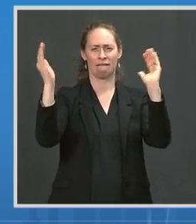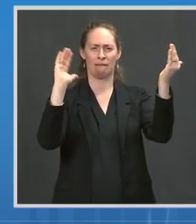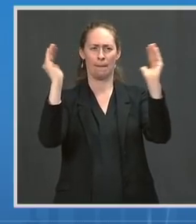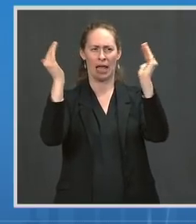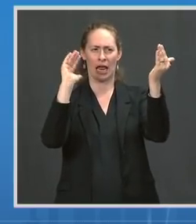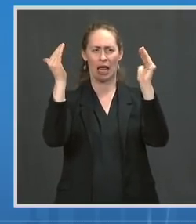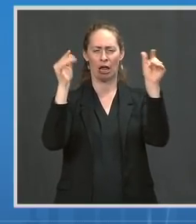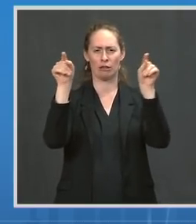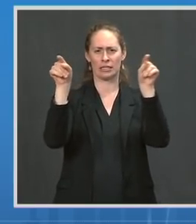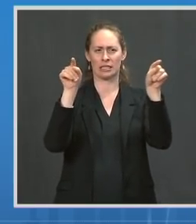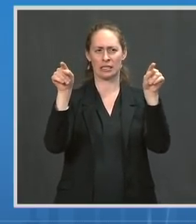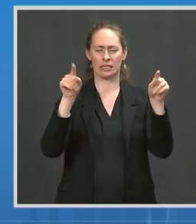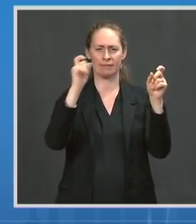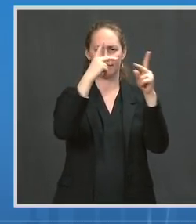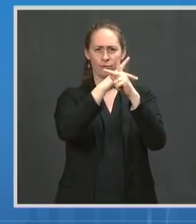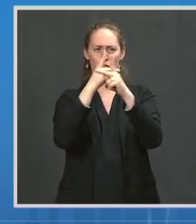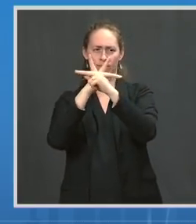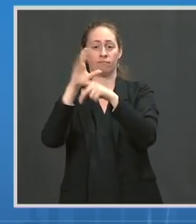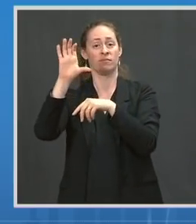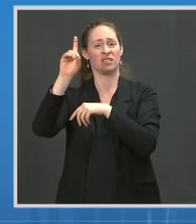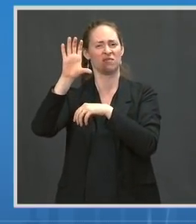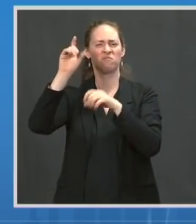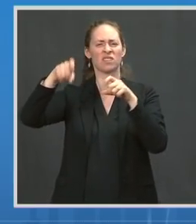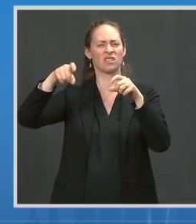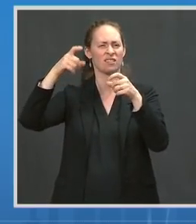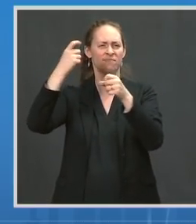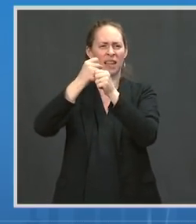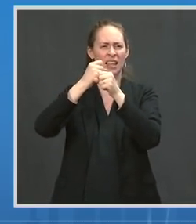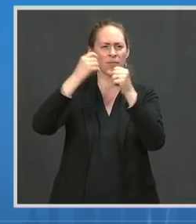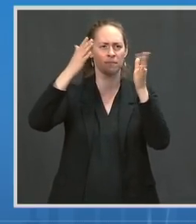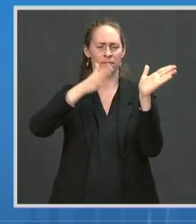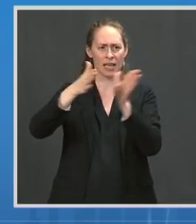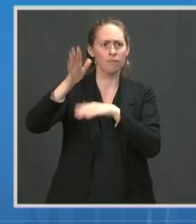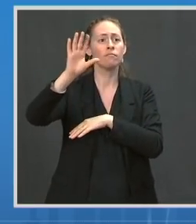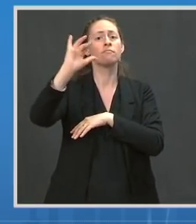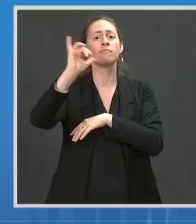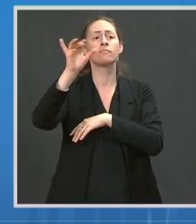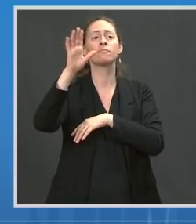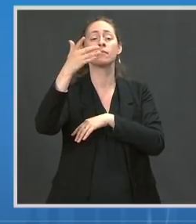as well as to see if any further cases came in. We will meet next Friday.